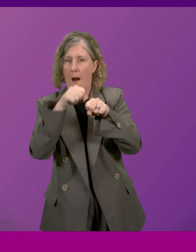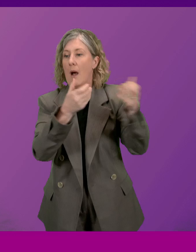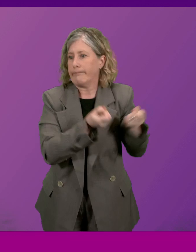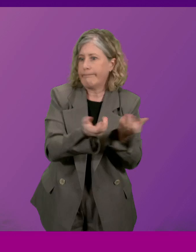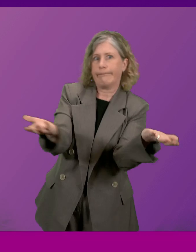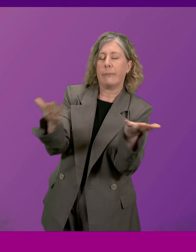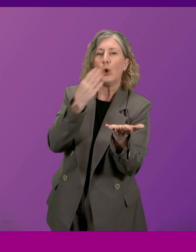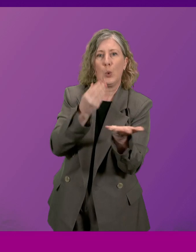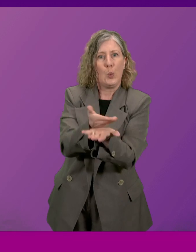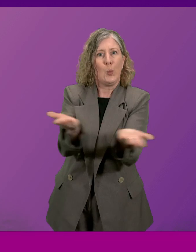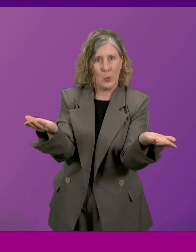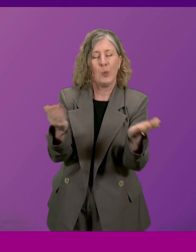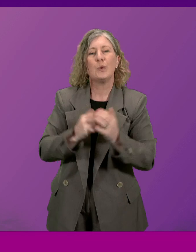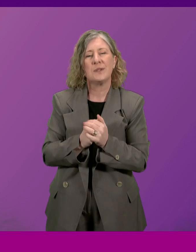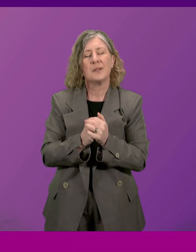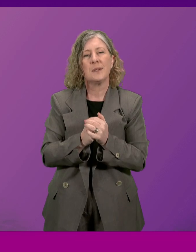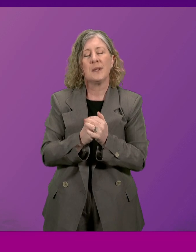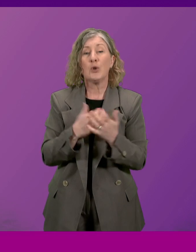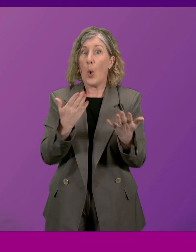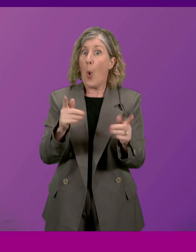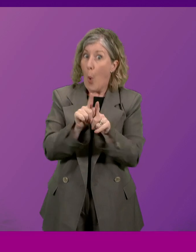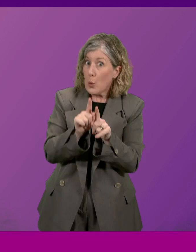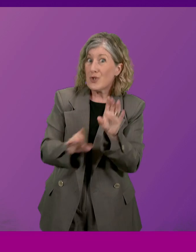In addition to all that, the Government’s budget provides